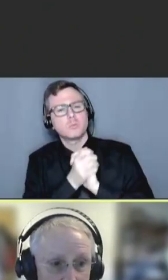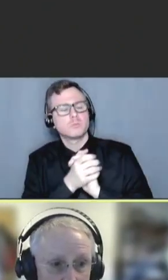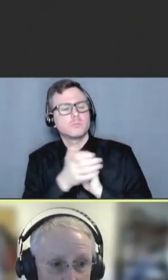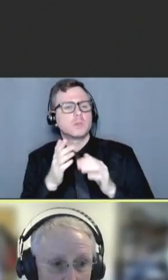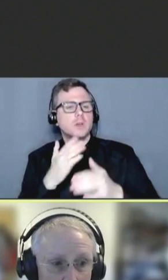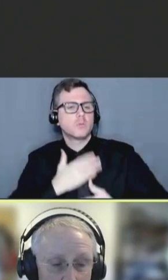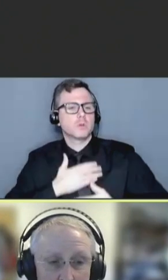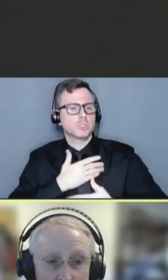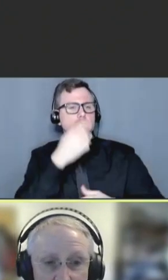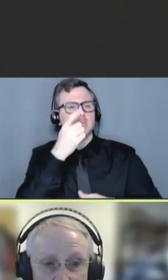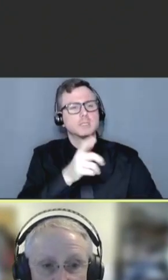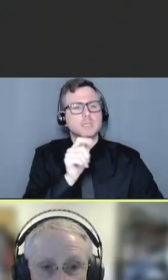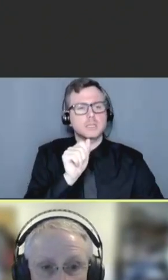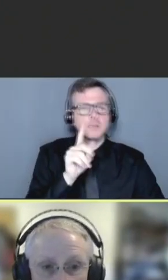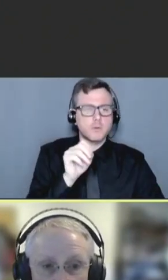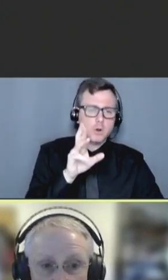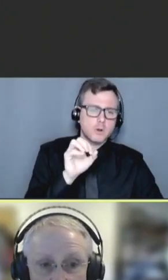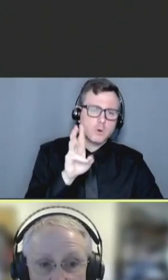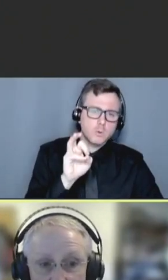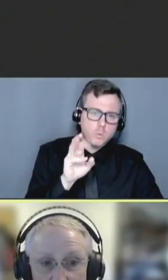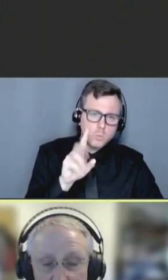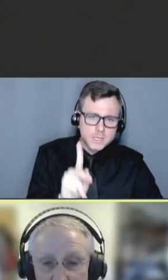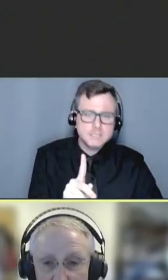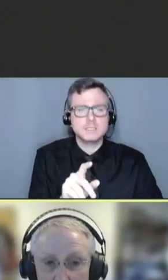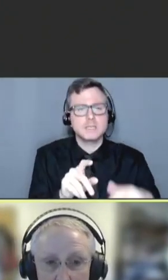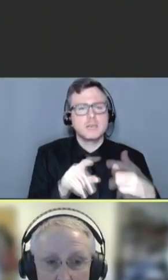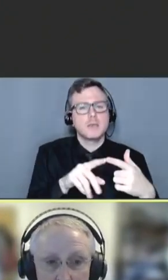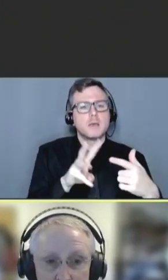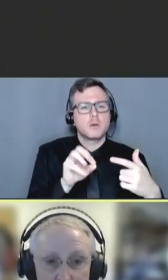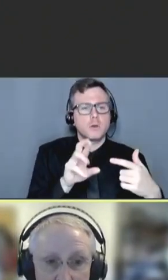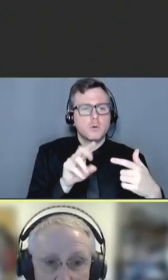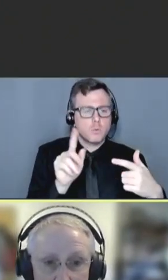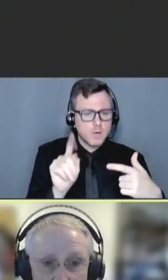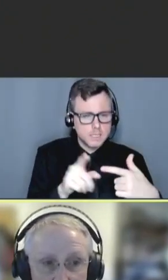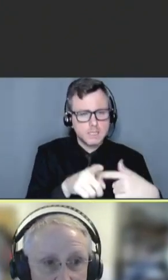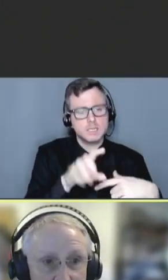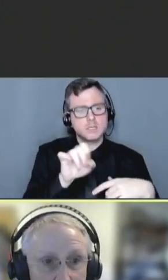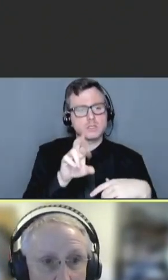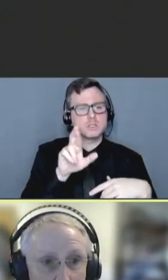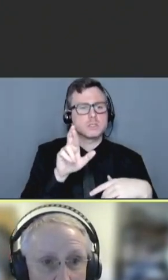and Melinda Wharton, our CDC co-leads, for Jared Woo, who's provided administrative support,